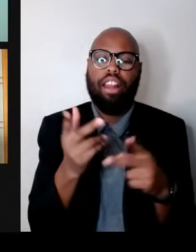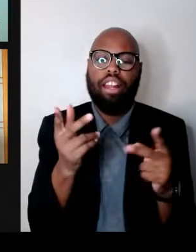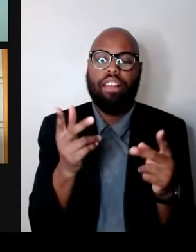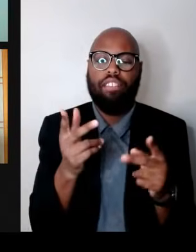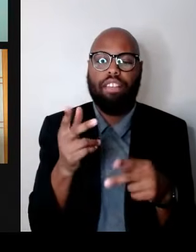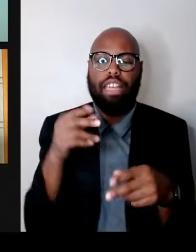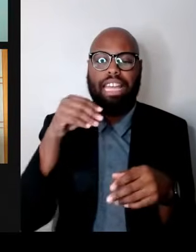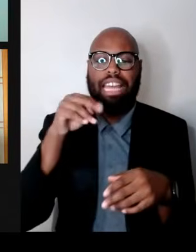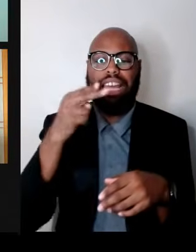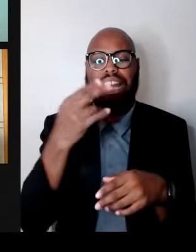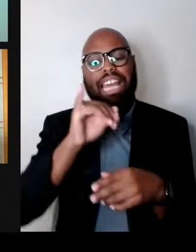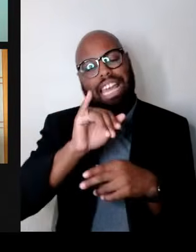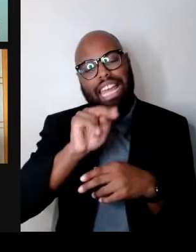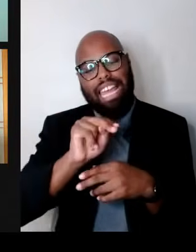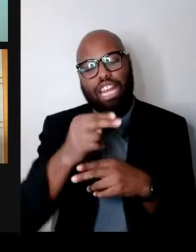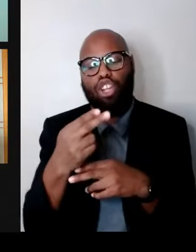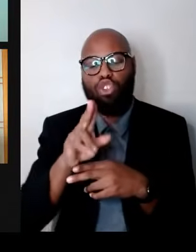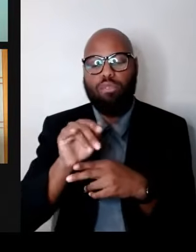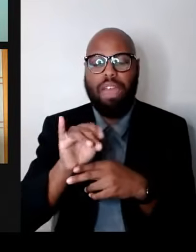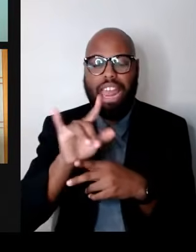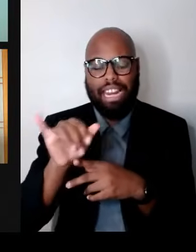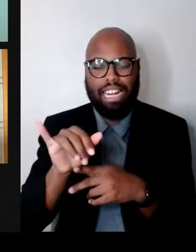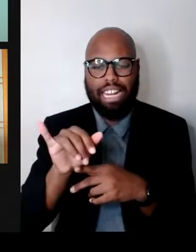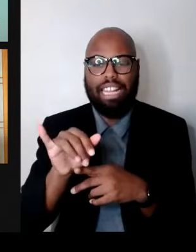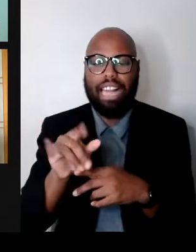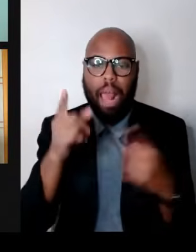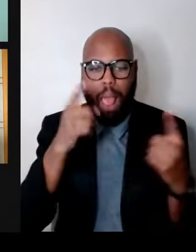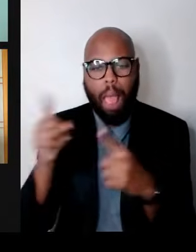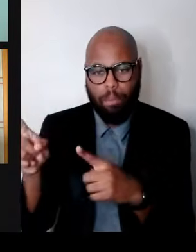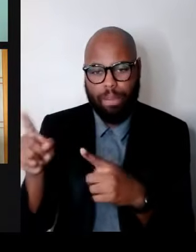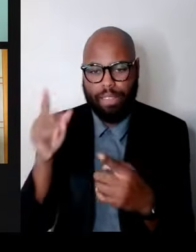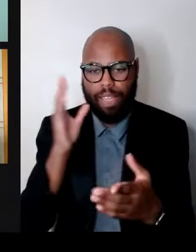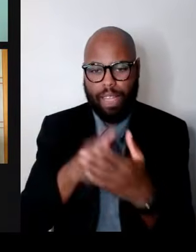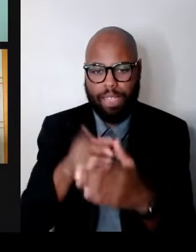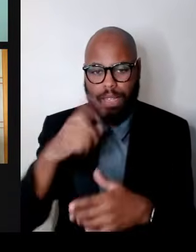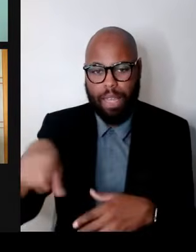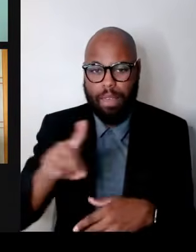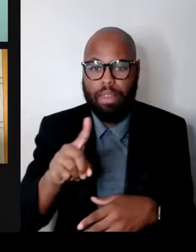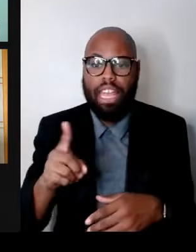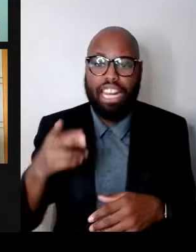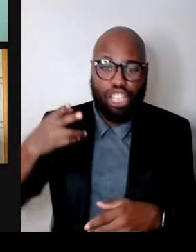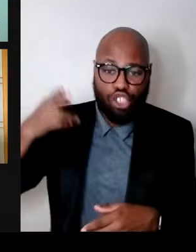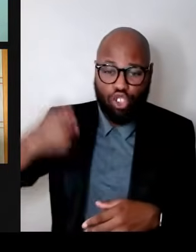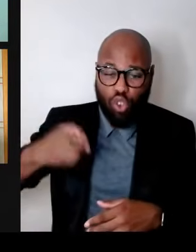which in inhumanity, which often historically has had a financial piece